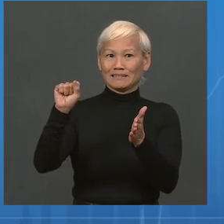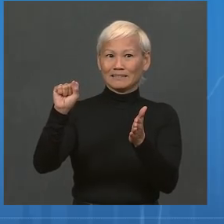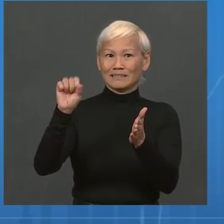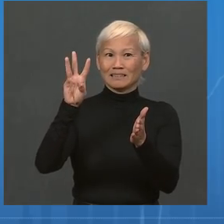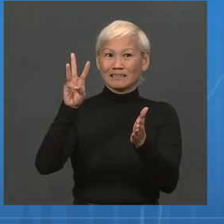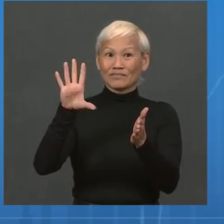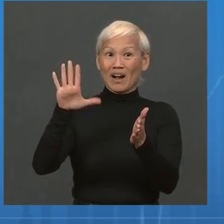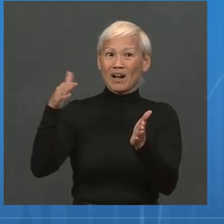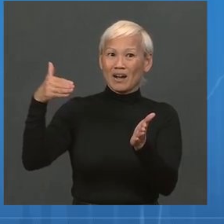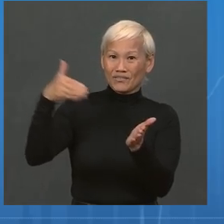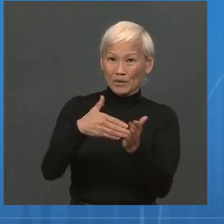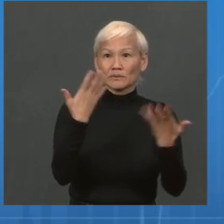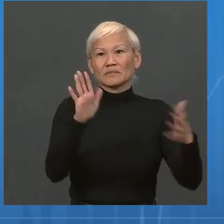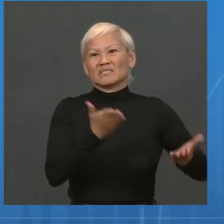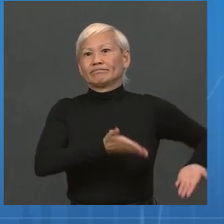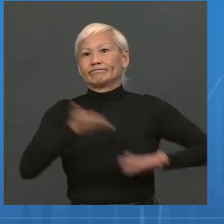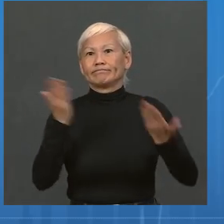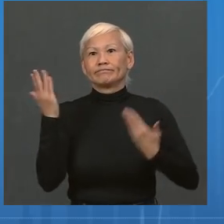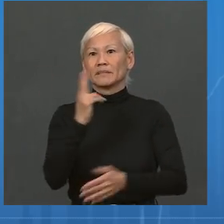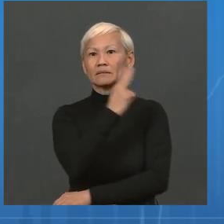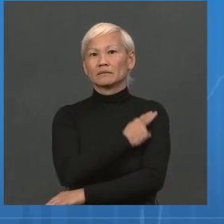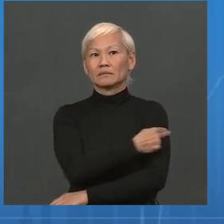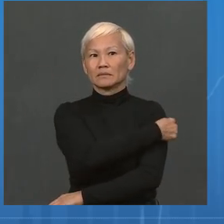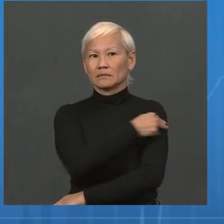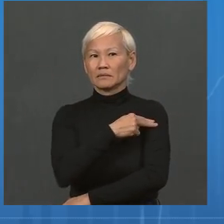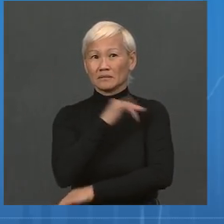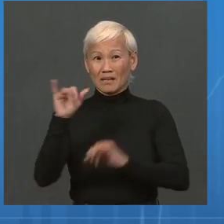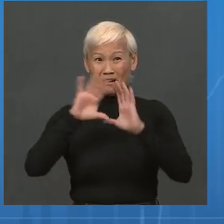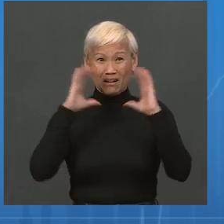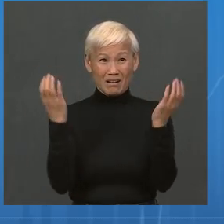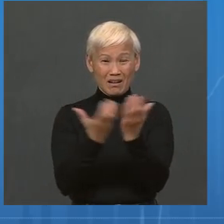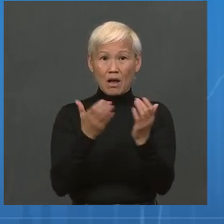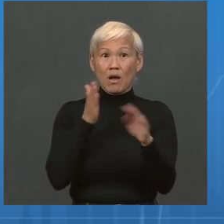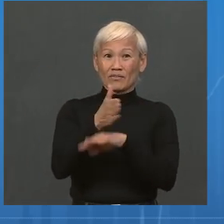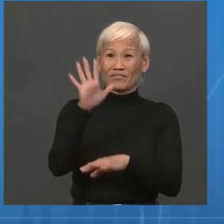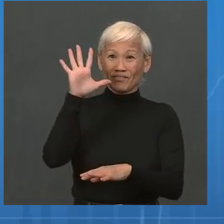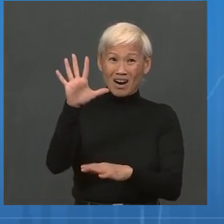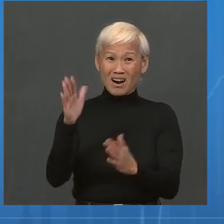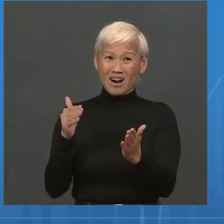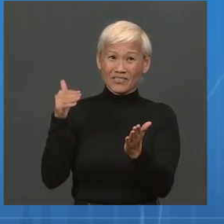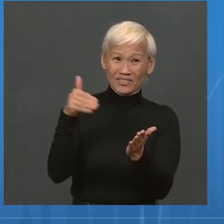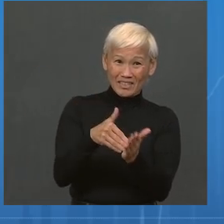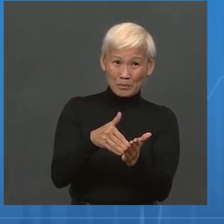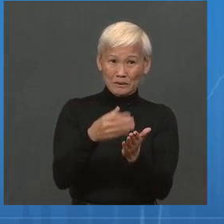and, as the total group, over 5,000 multisystem inflammatory syndrome,